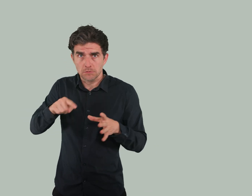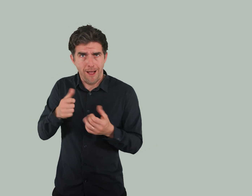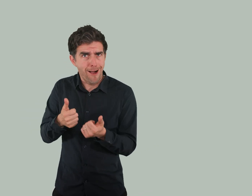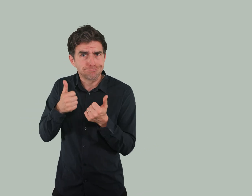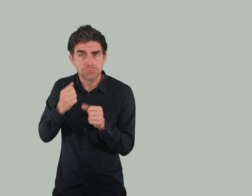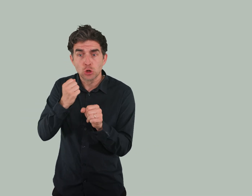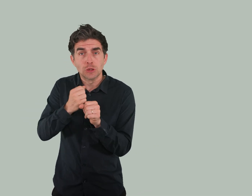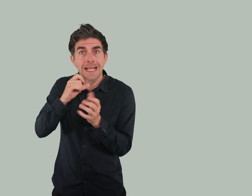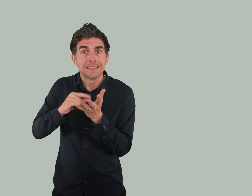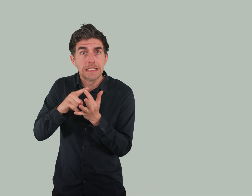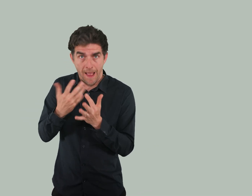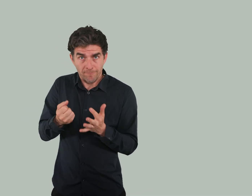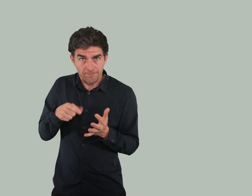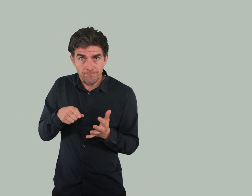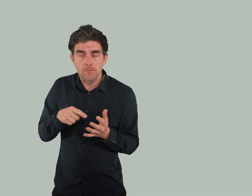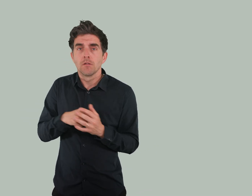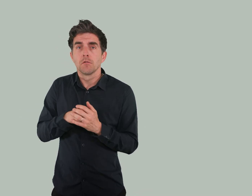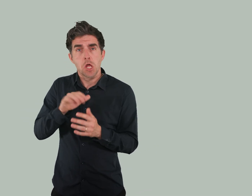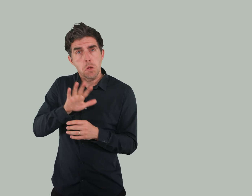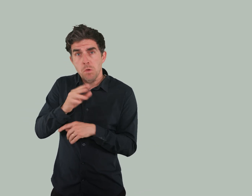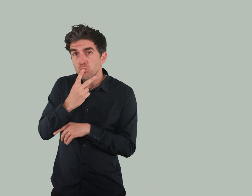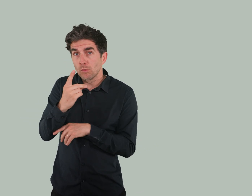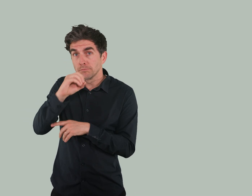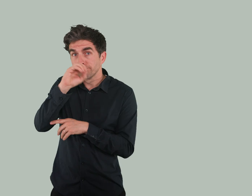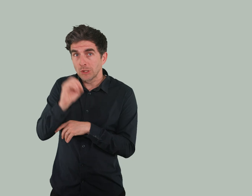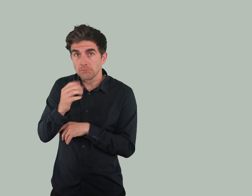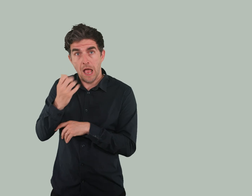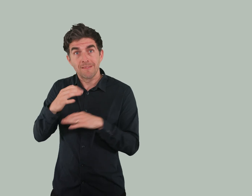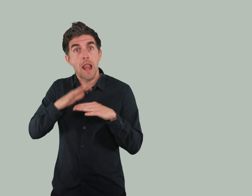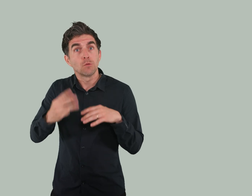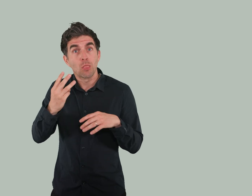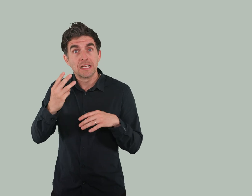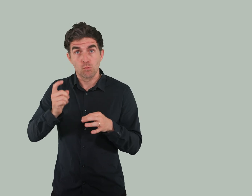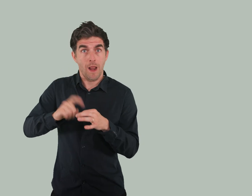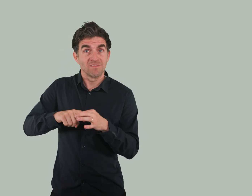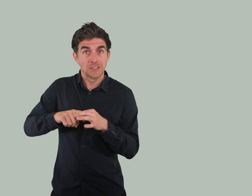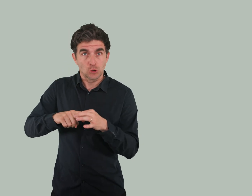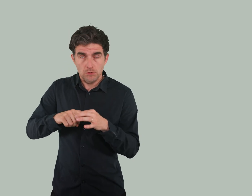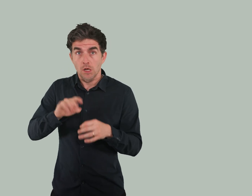are now getting good GCSEs or equivalent, over 21 per cent have a Level 3 qualification